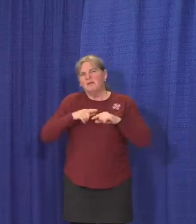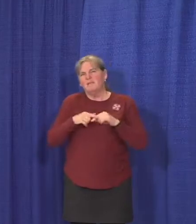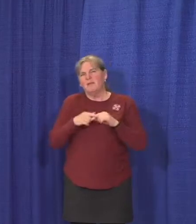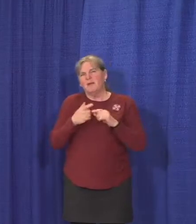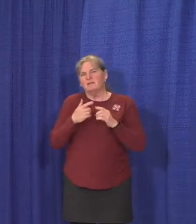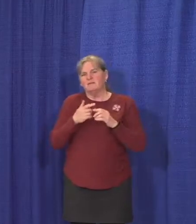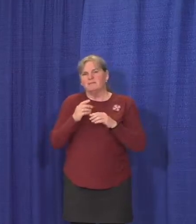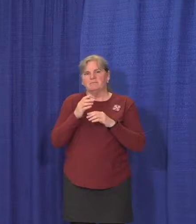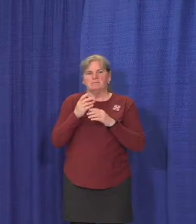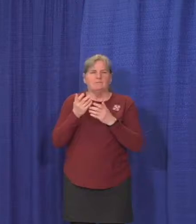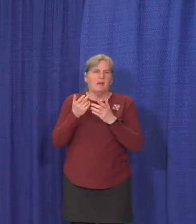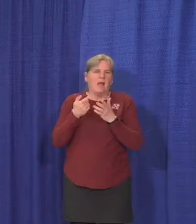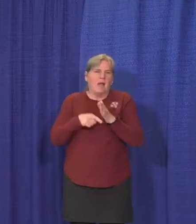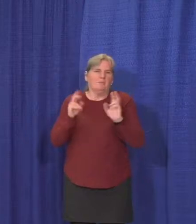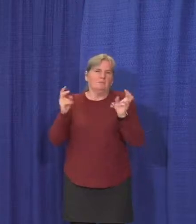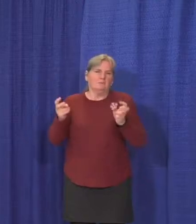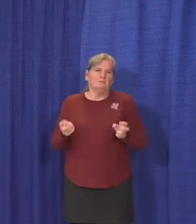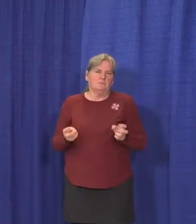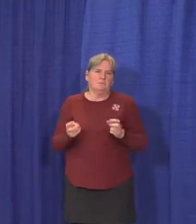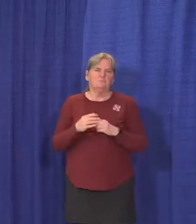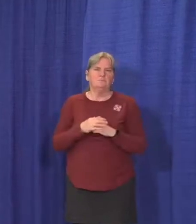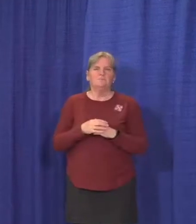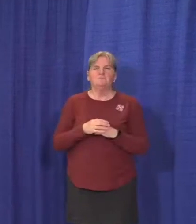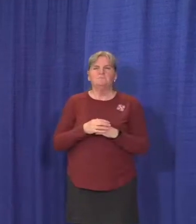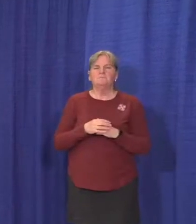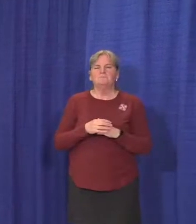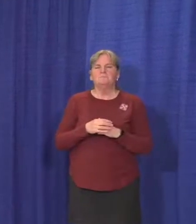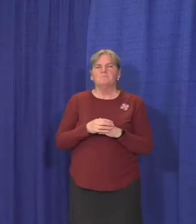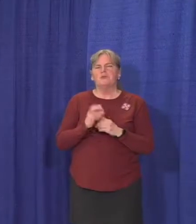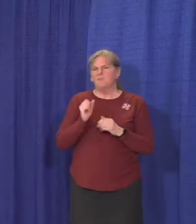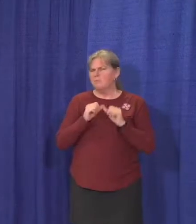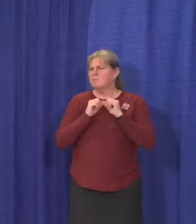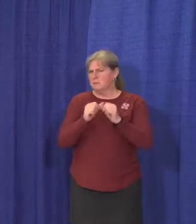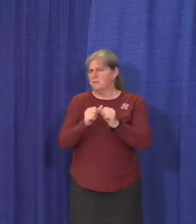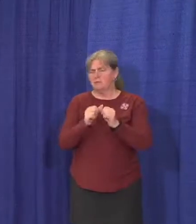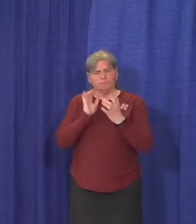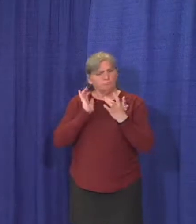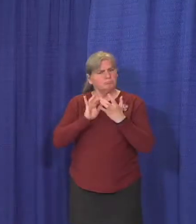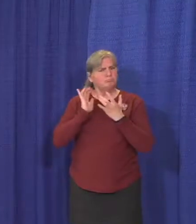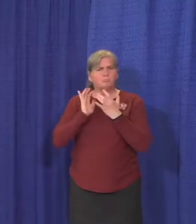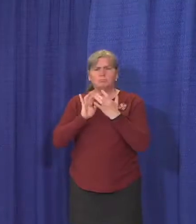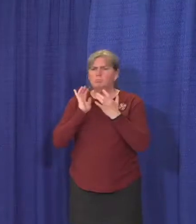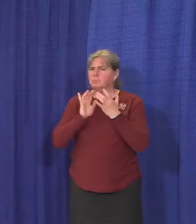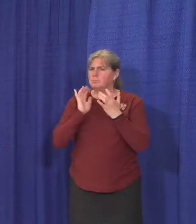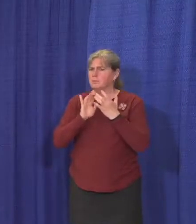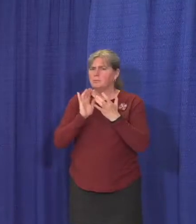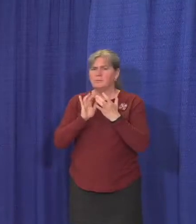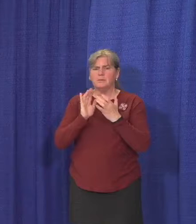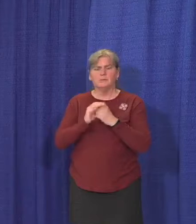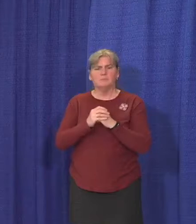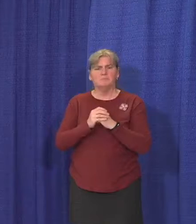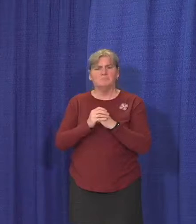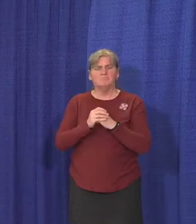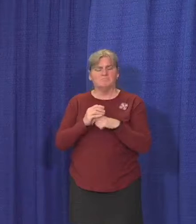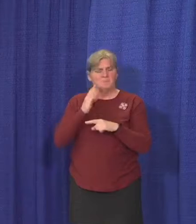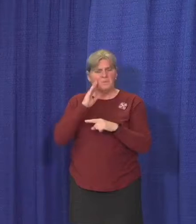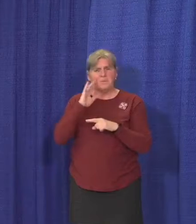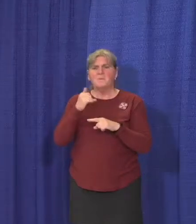what phase and stage we are in and that will continue.